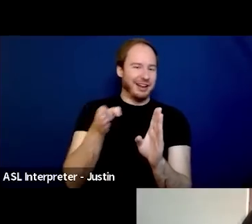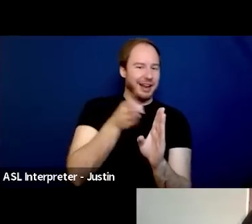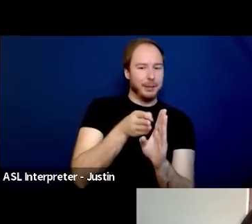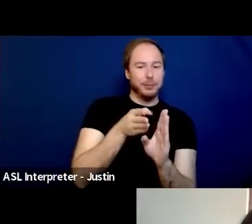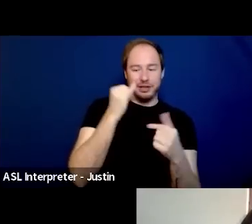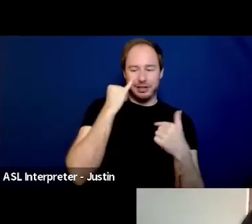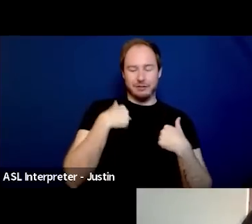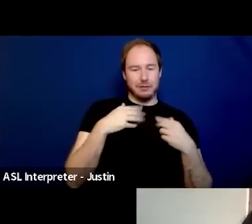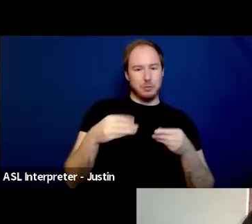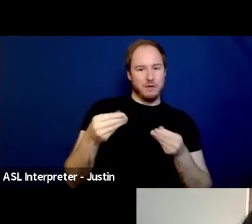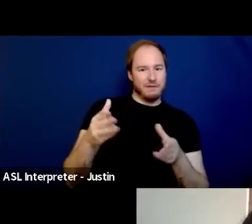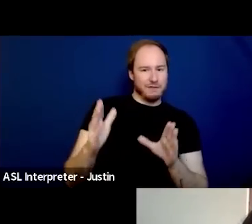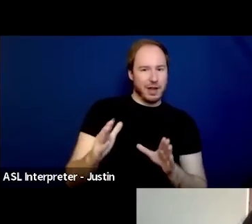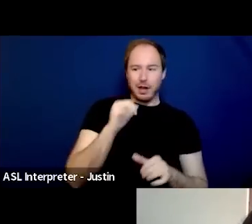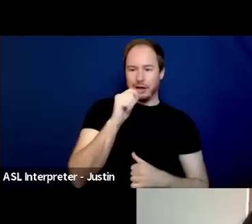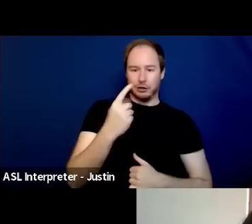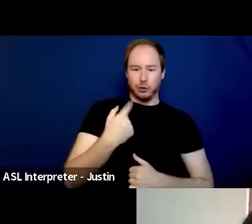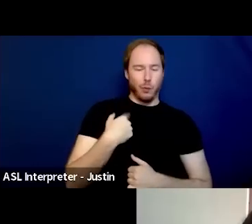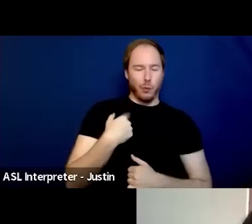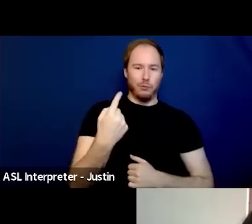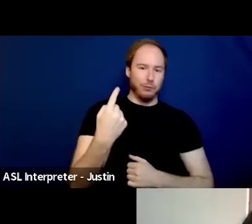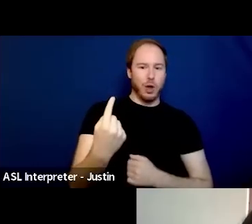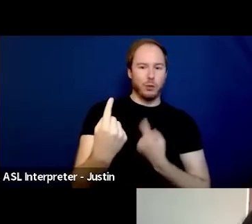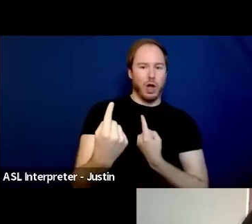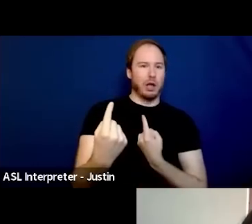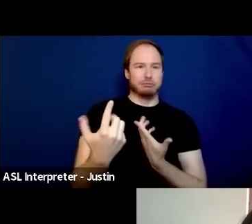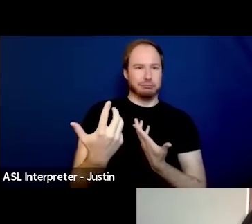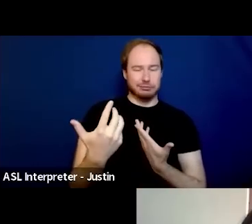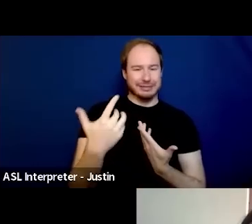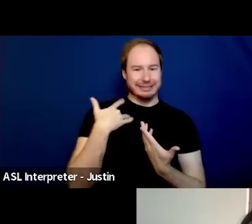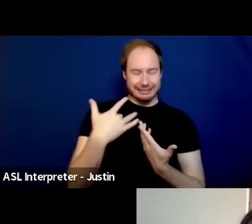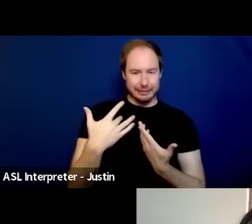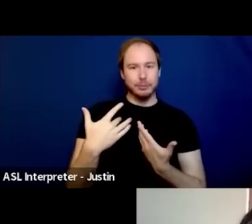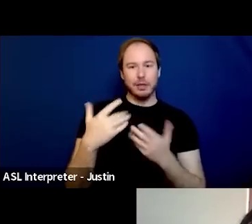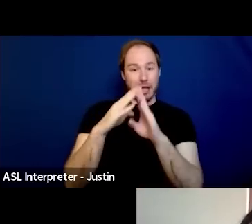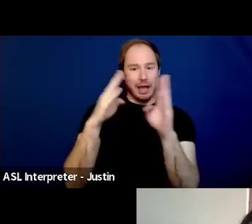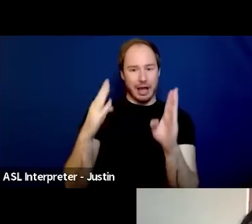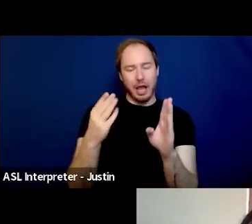you're oftentimes not just responsible for that individual, but also for the many other tenants,